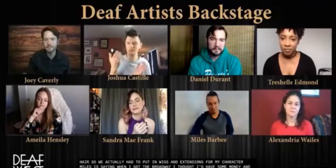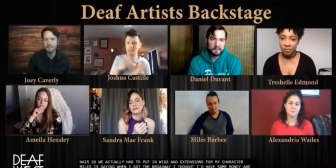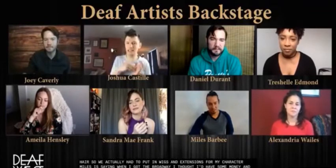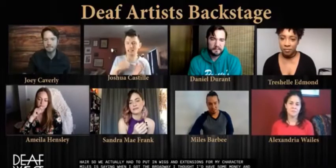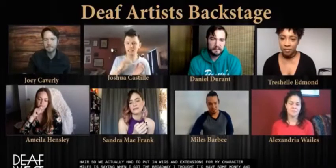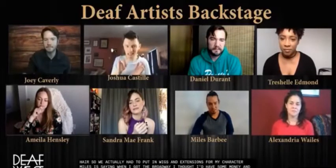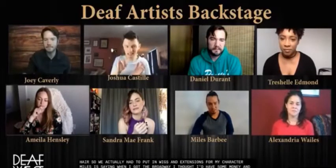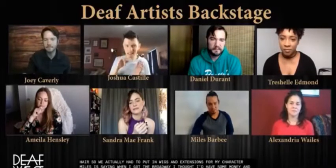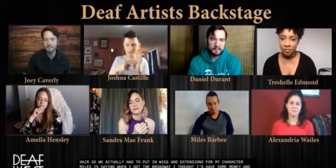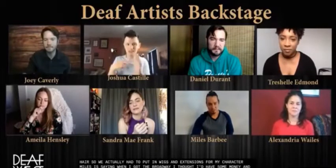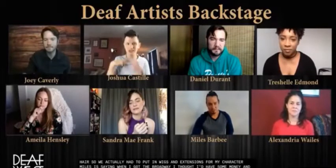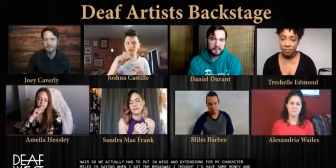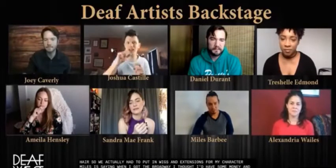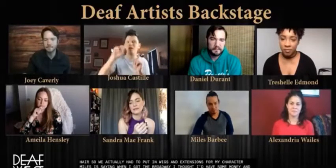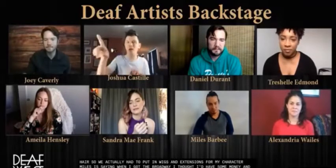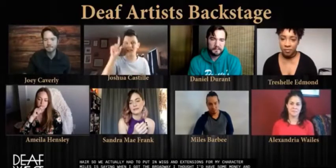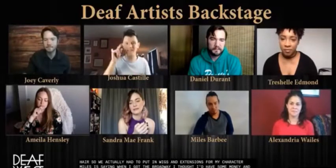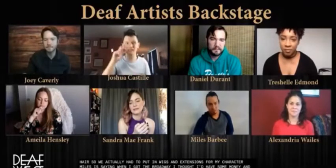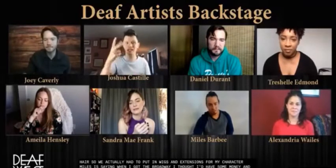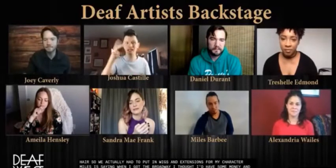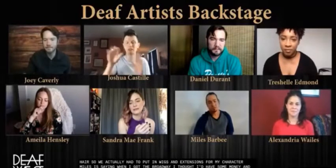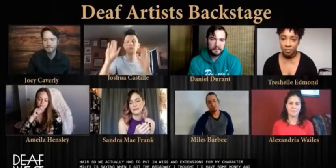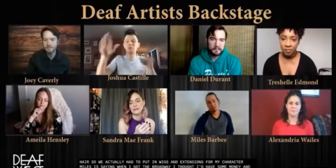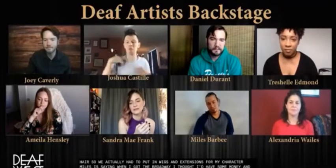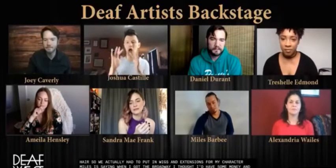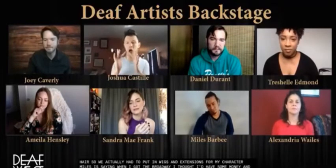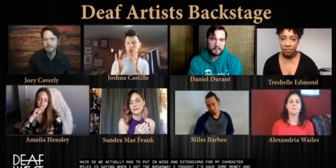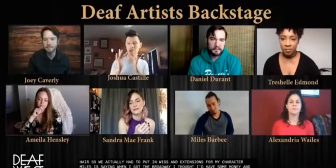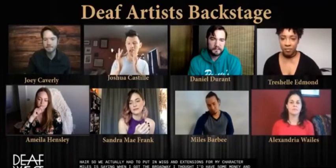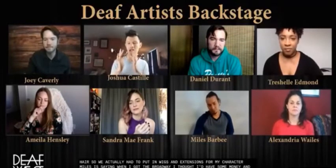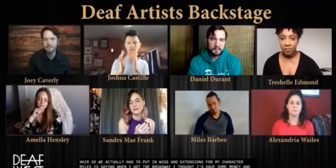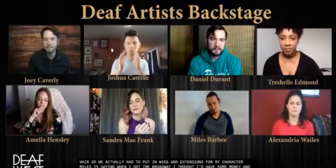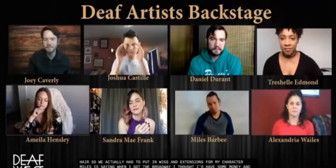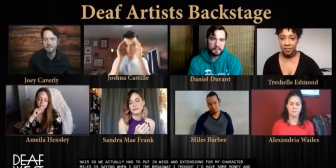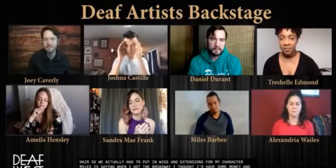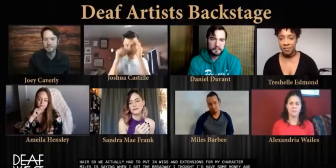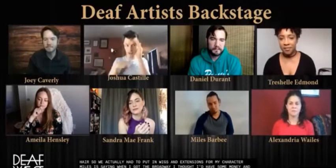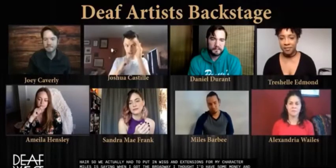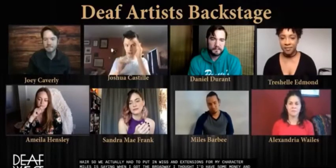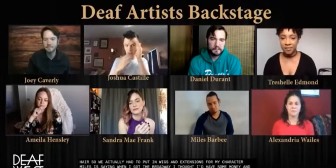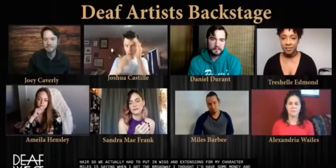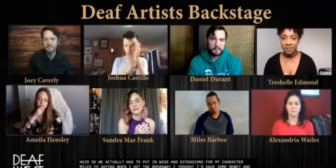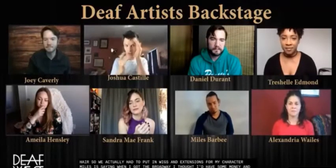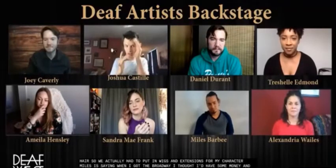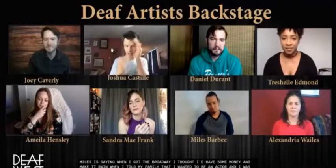spring break and maybe going back to Gallaudet for a second semester was possible.